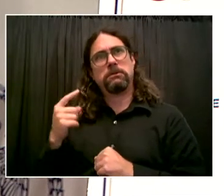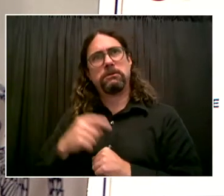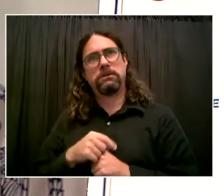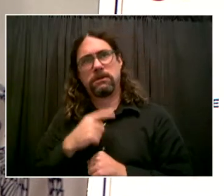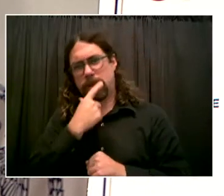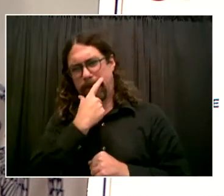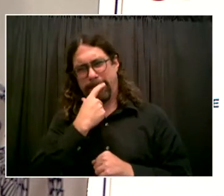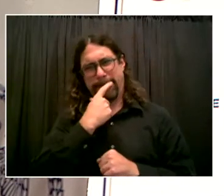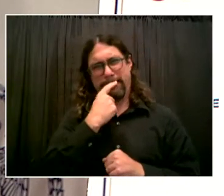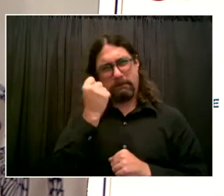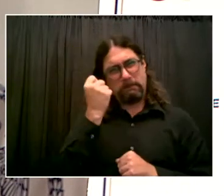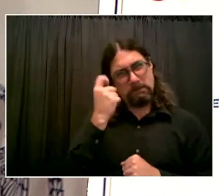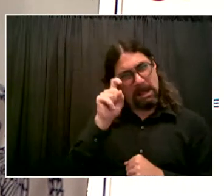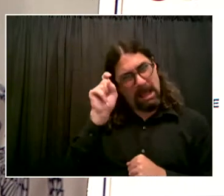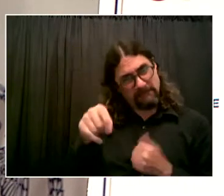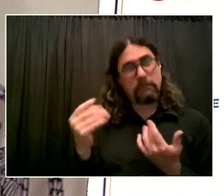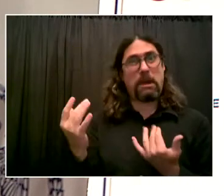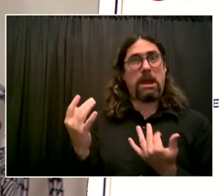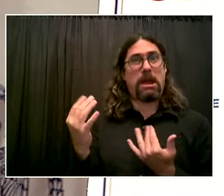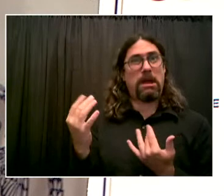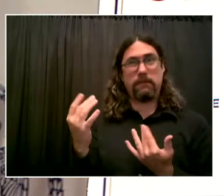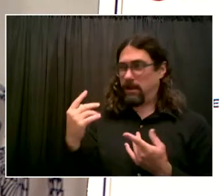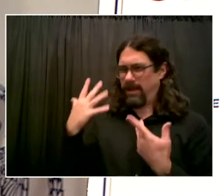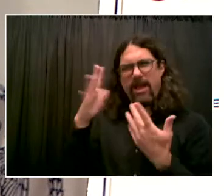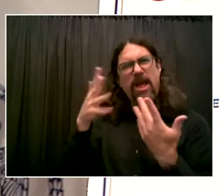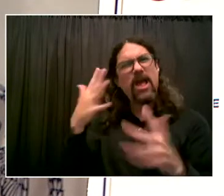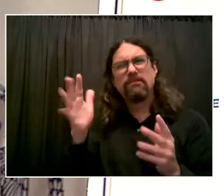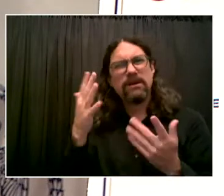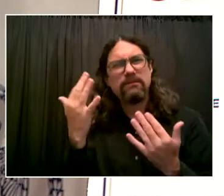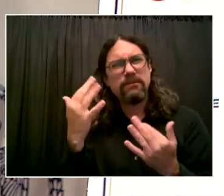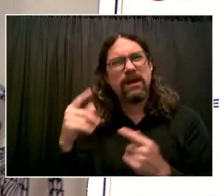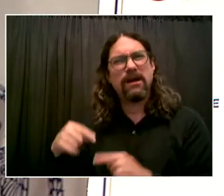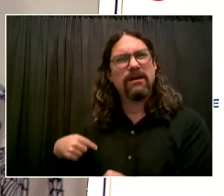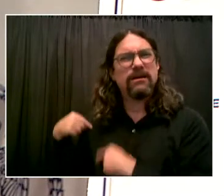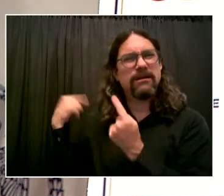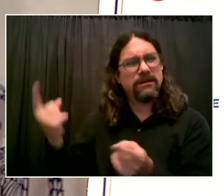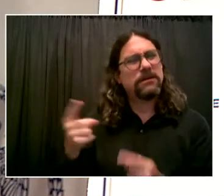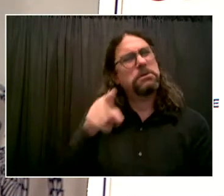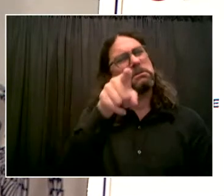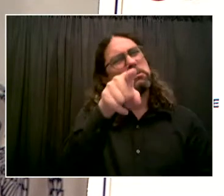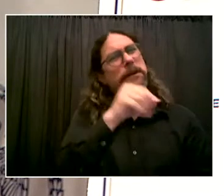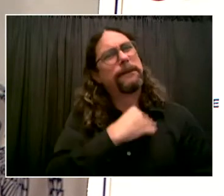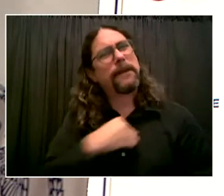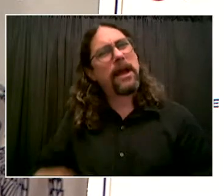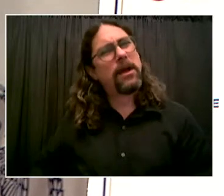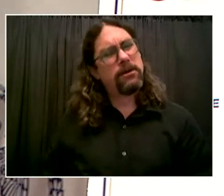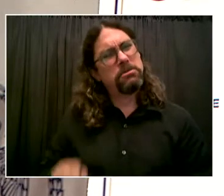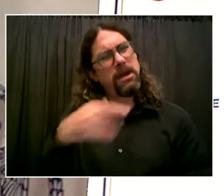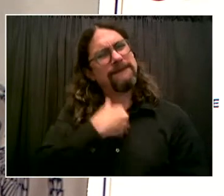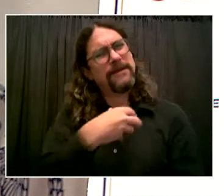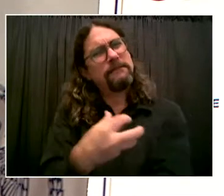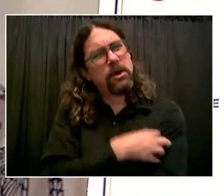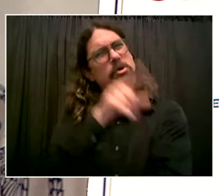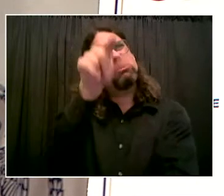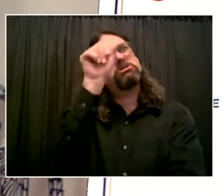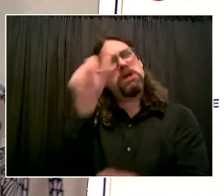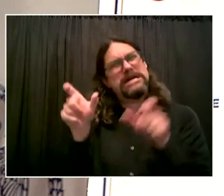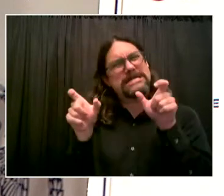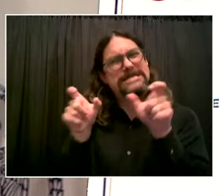FIGHTING CONGESTION